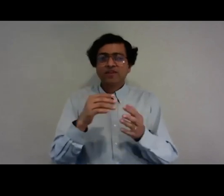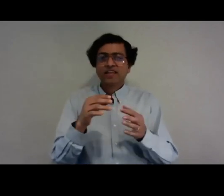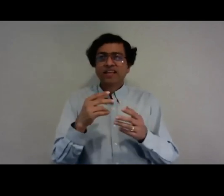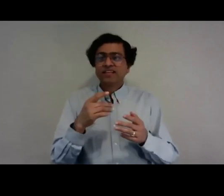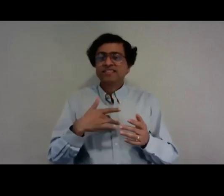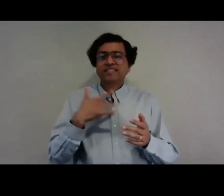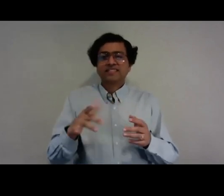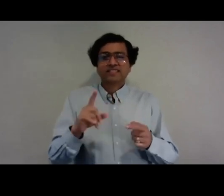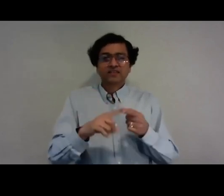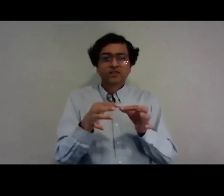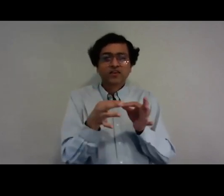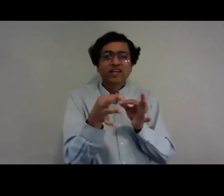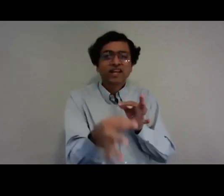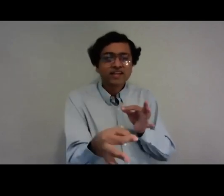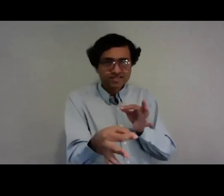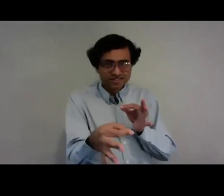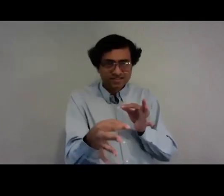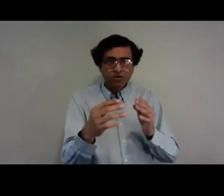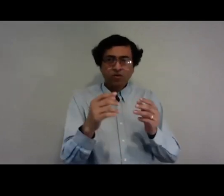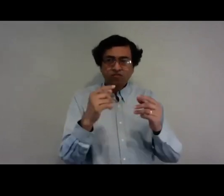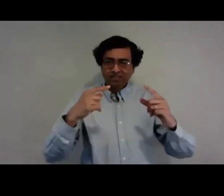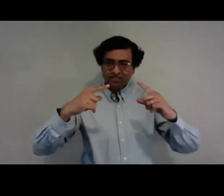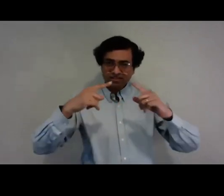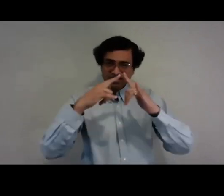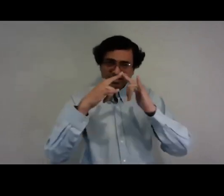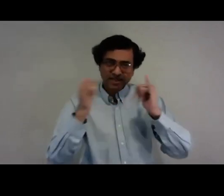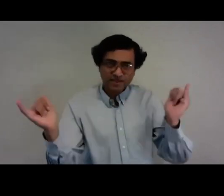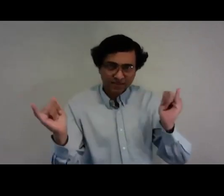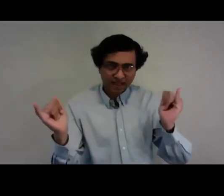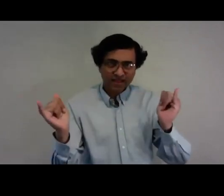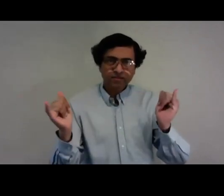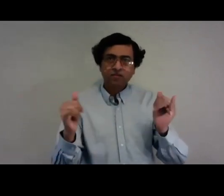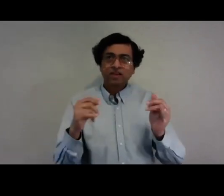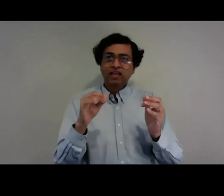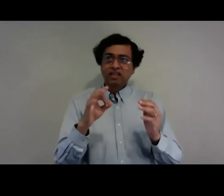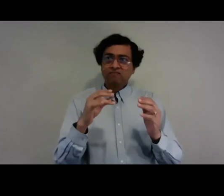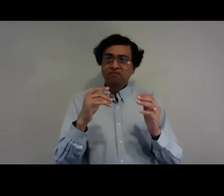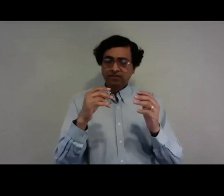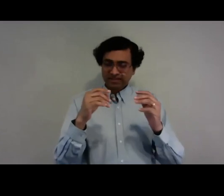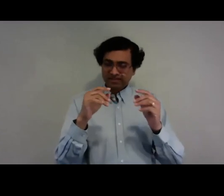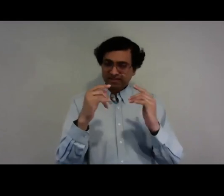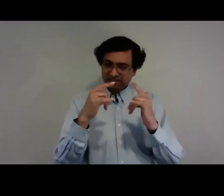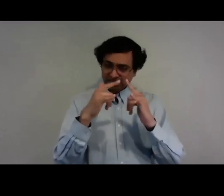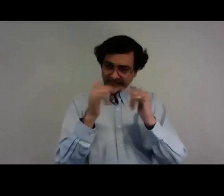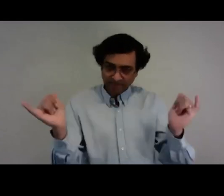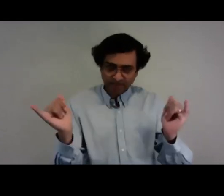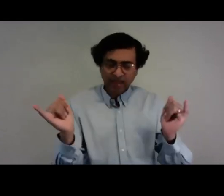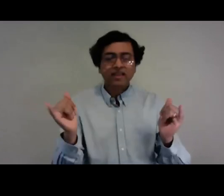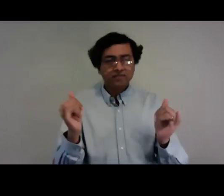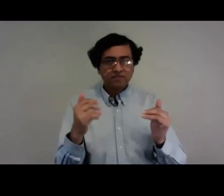the visual field, but again, my sense is the delay may make it a little complicated.